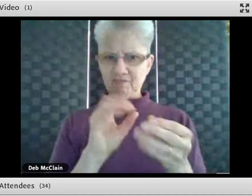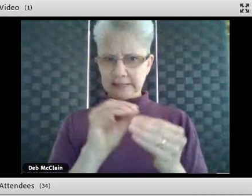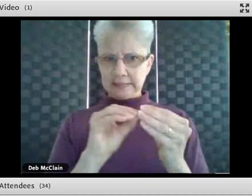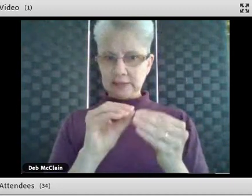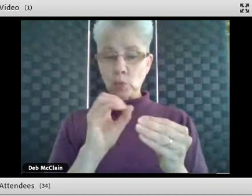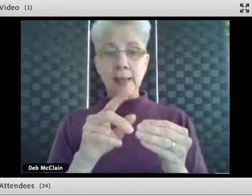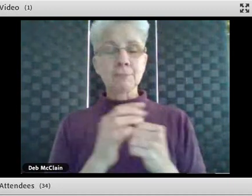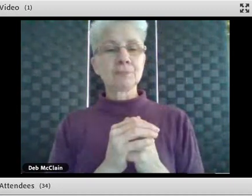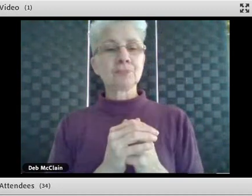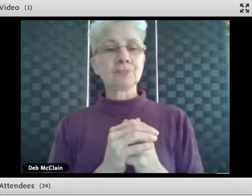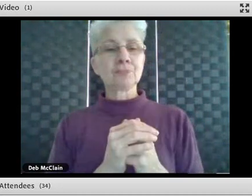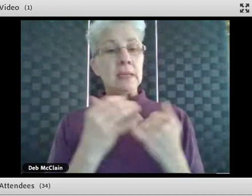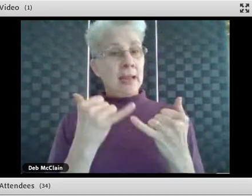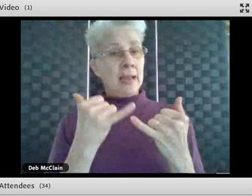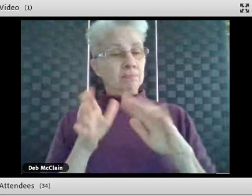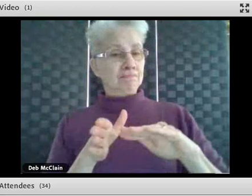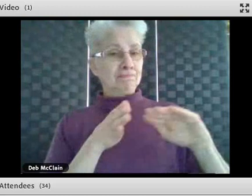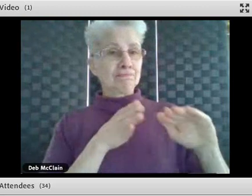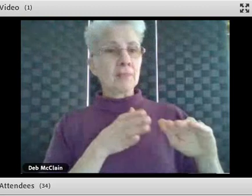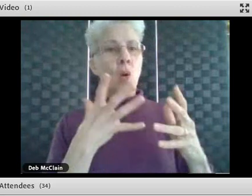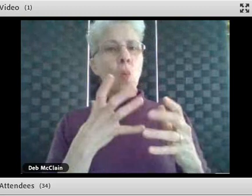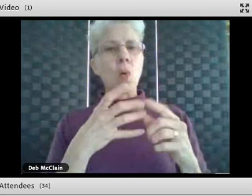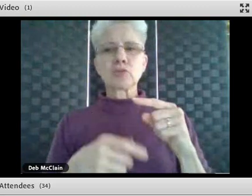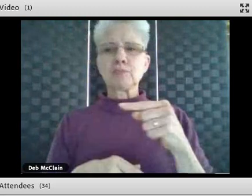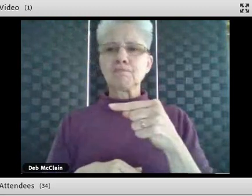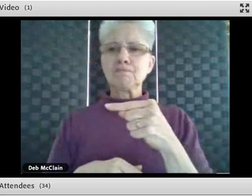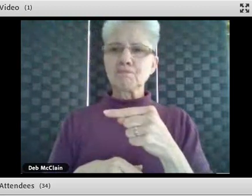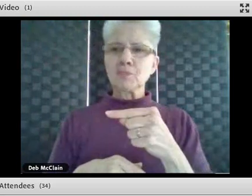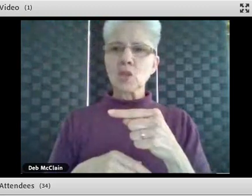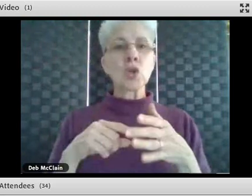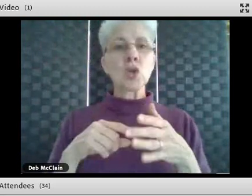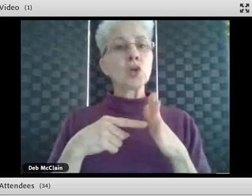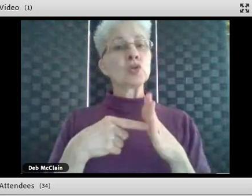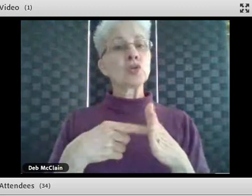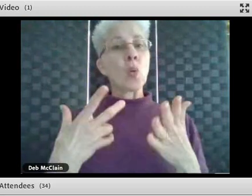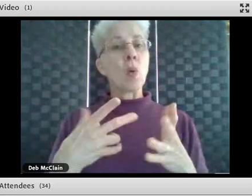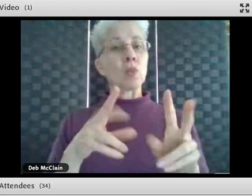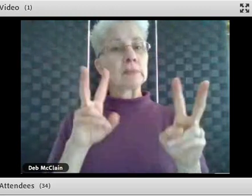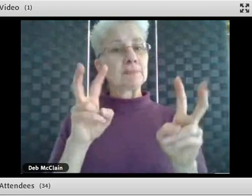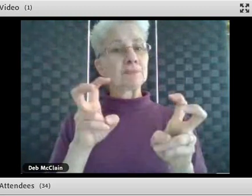So, with that said, I want to just show you guys what we're going to talk about today